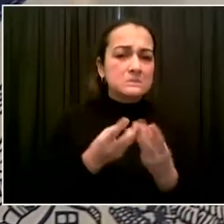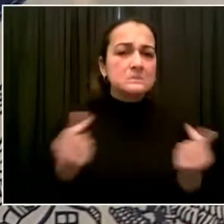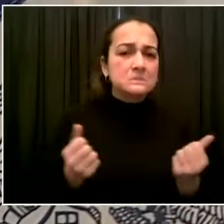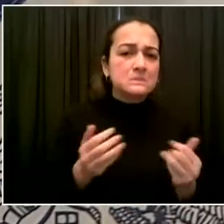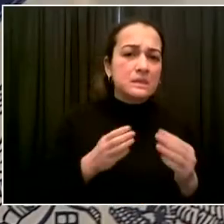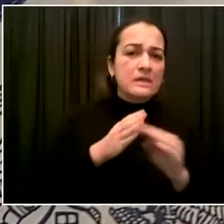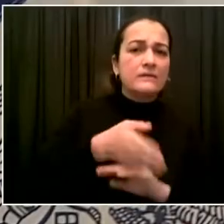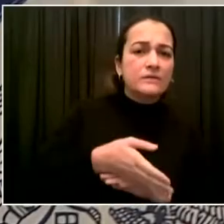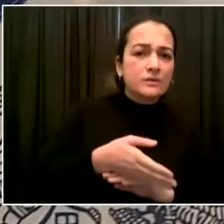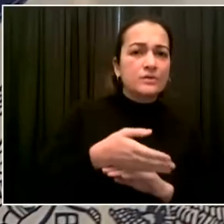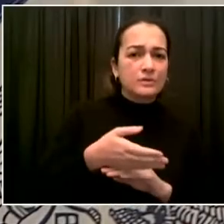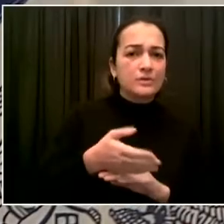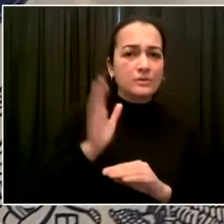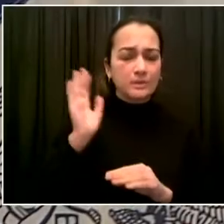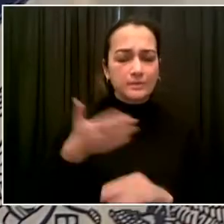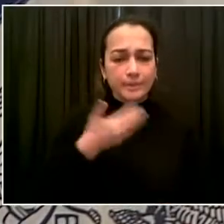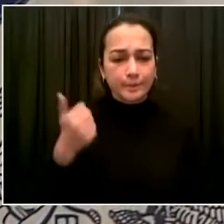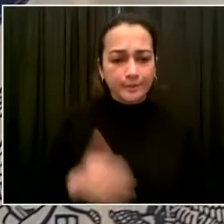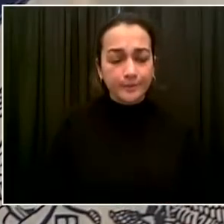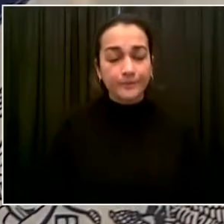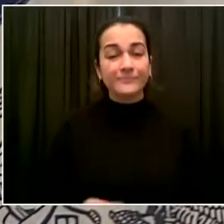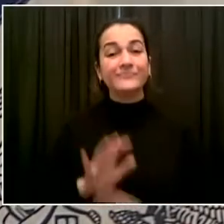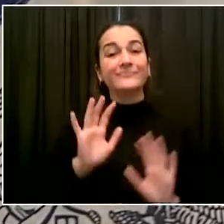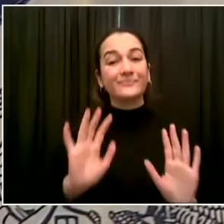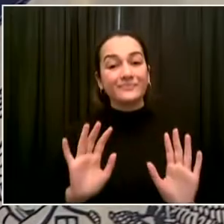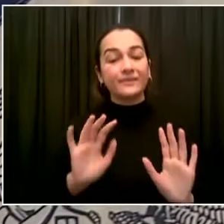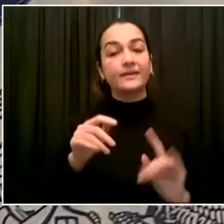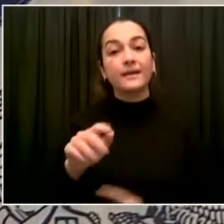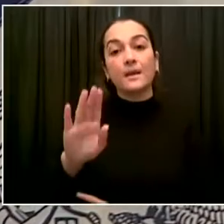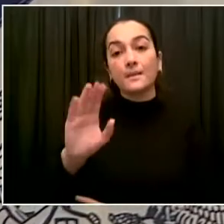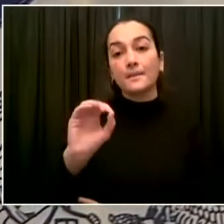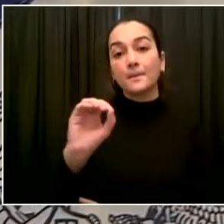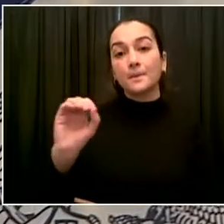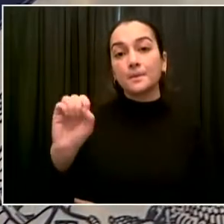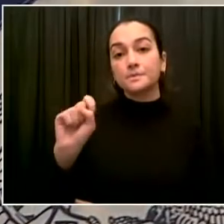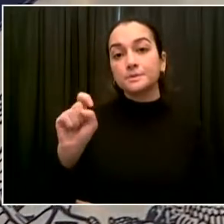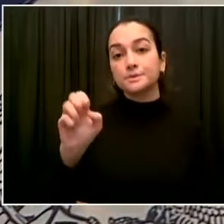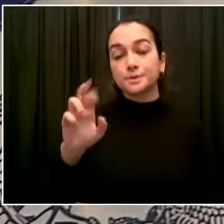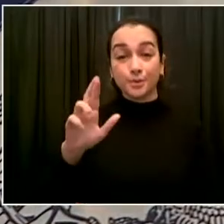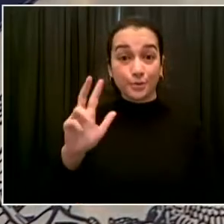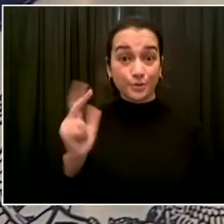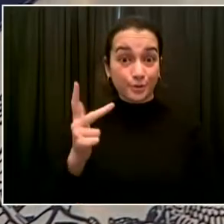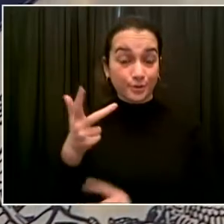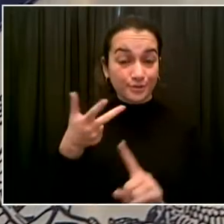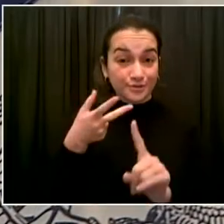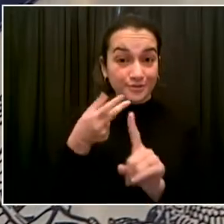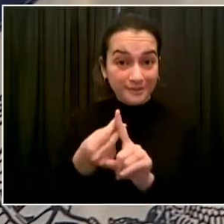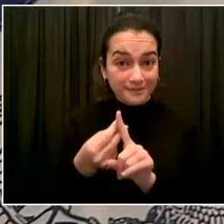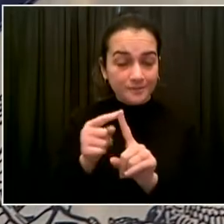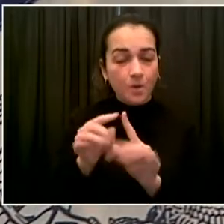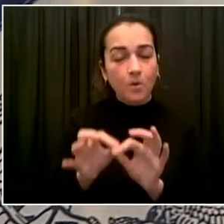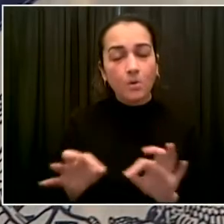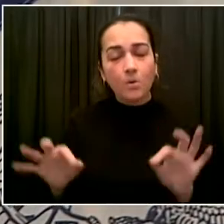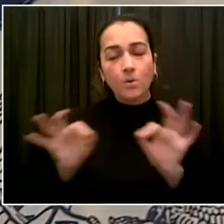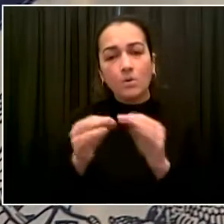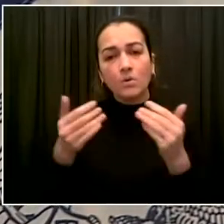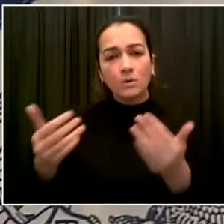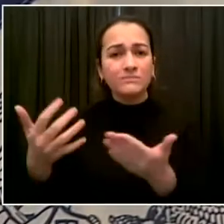VACCINATED WHO ARE NOT YET VACNACITEAND D GETTING FOLKS TO GET THE BOOSTERS. IT MAKES A HUGE DIFFERENCE IN TERMS OF HOW PEOPLE WILL DO. WORKING THROUGH